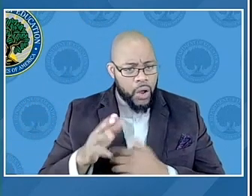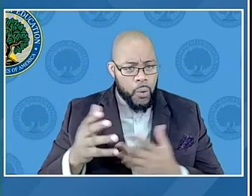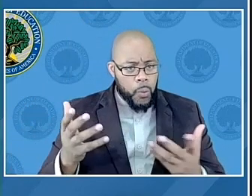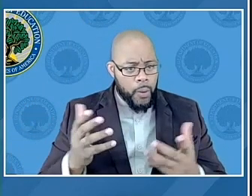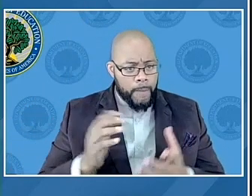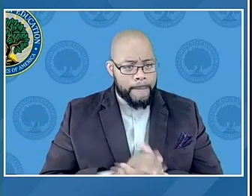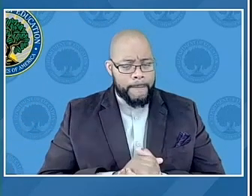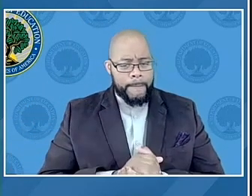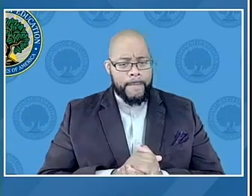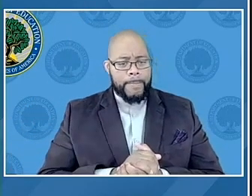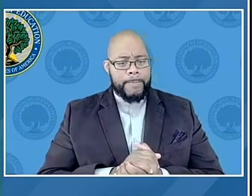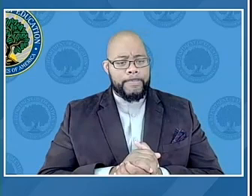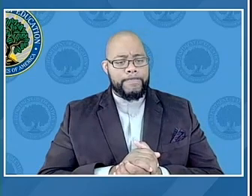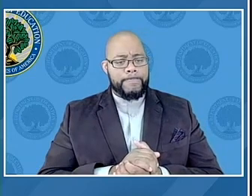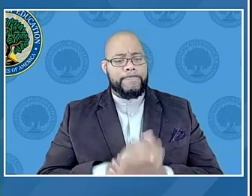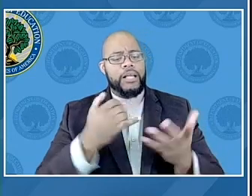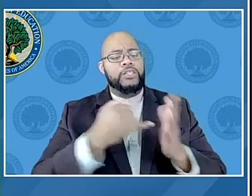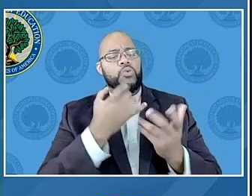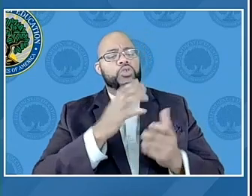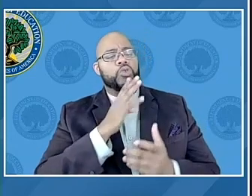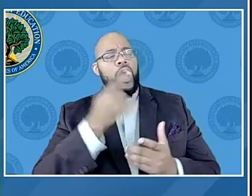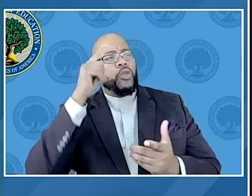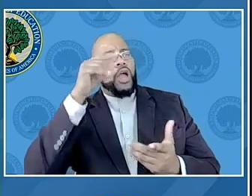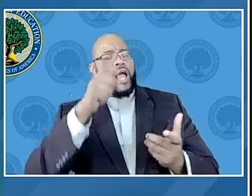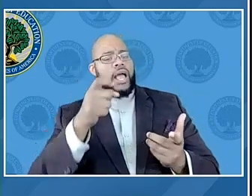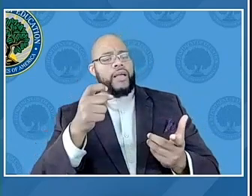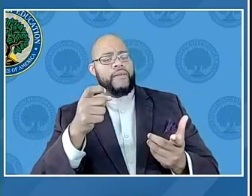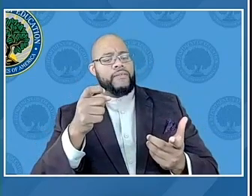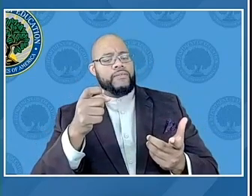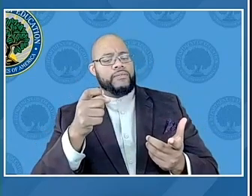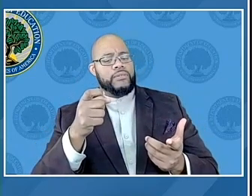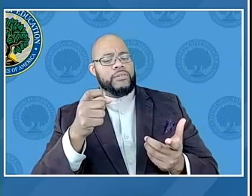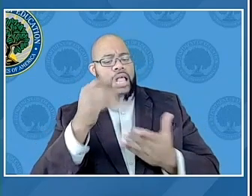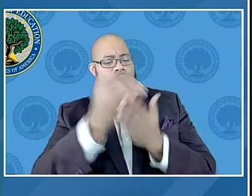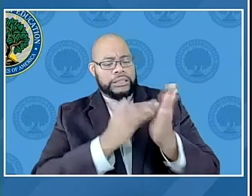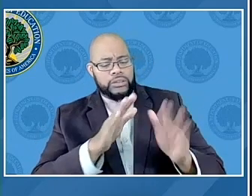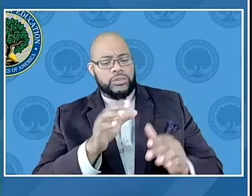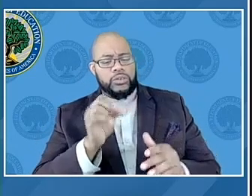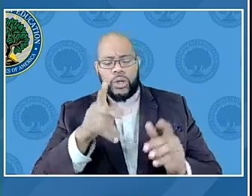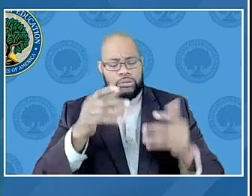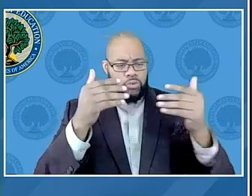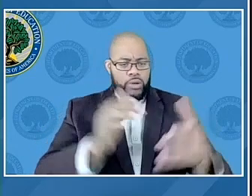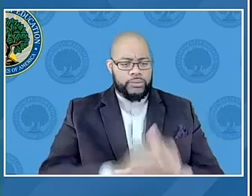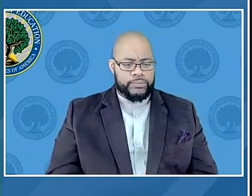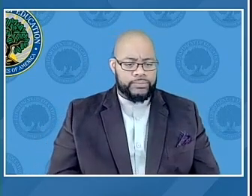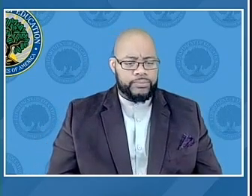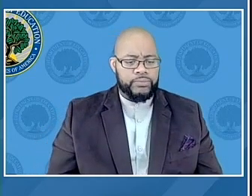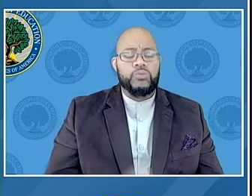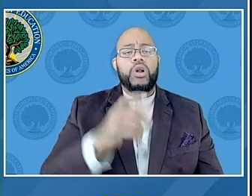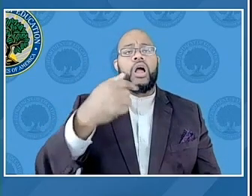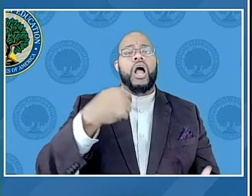I still wanted to talk. I thought you just had a list. Yeah. Go ahead. Yeah. So I wanted to speak particularly on